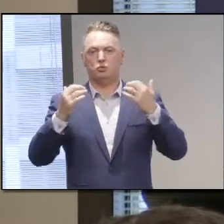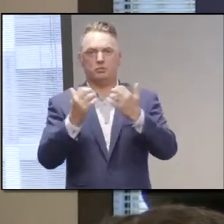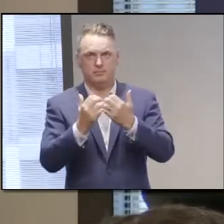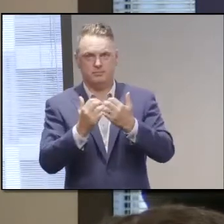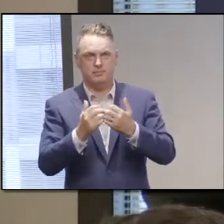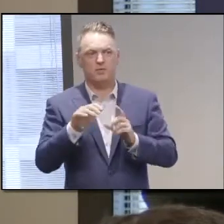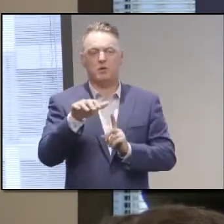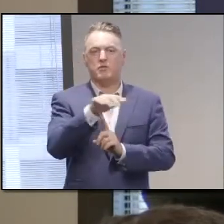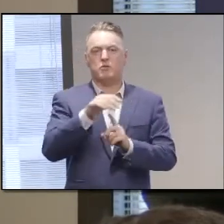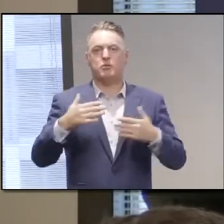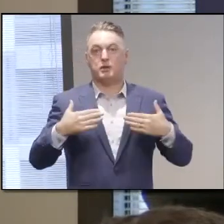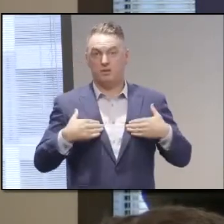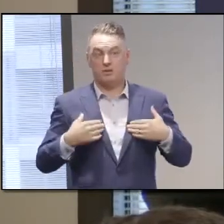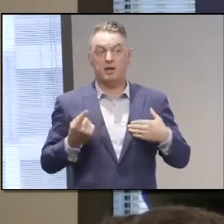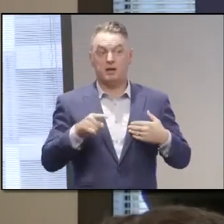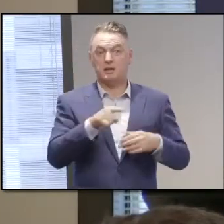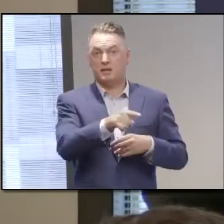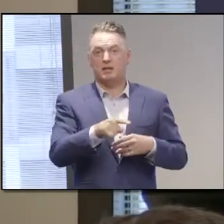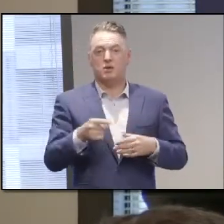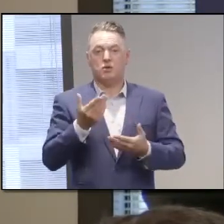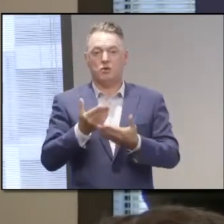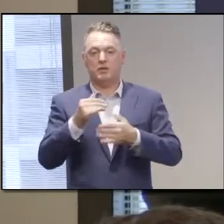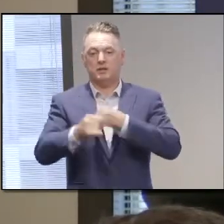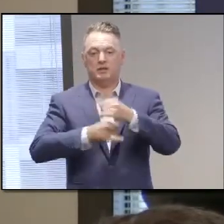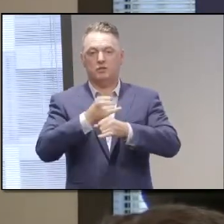for Environmental Health, and he currently serves on international advisory boards and